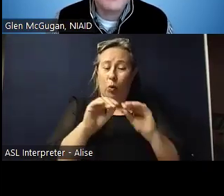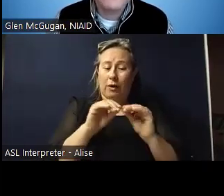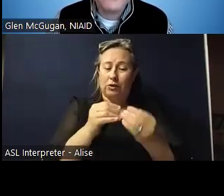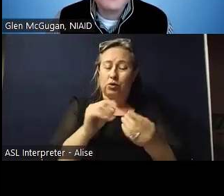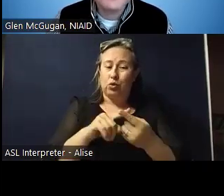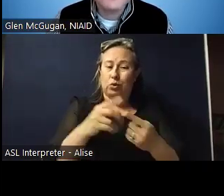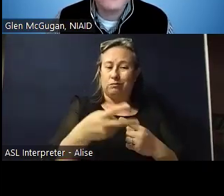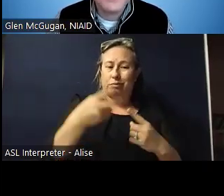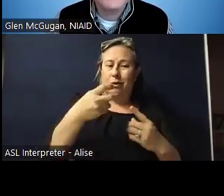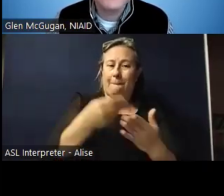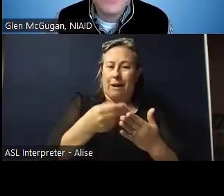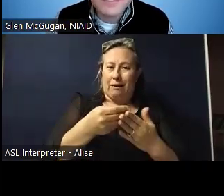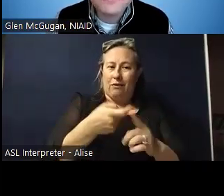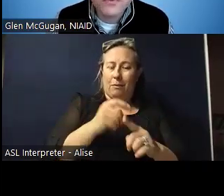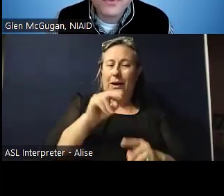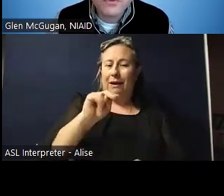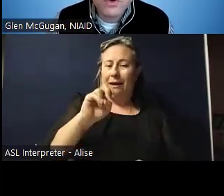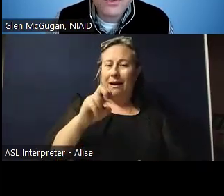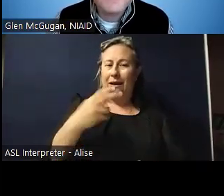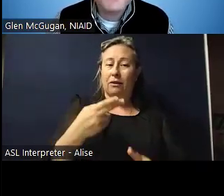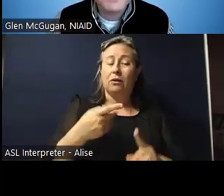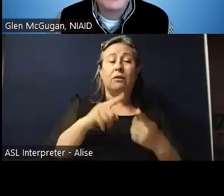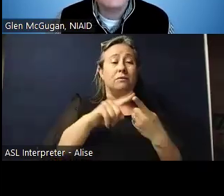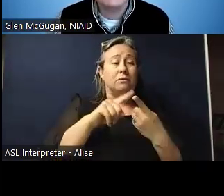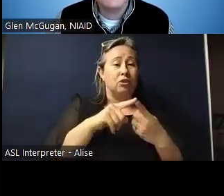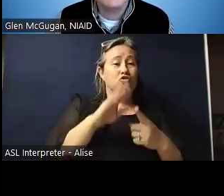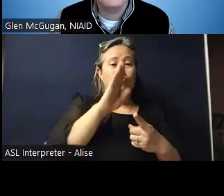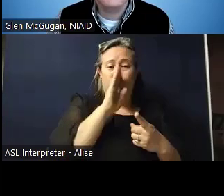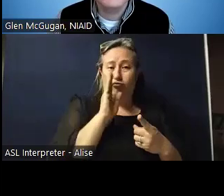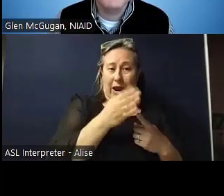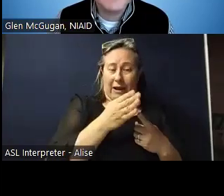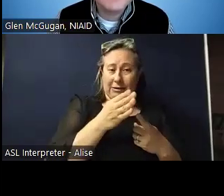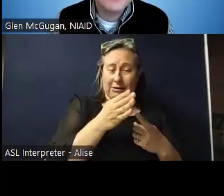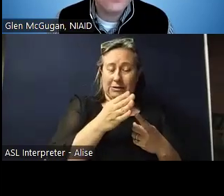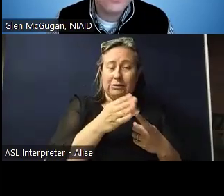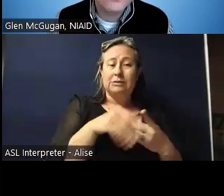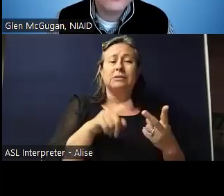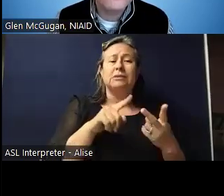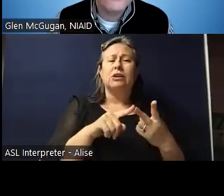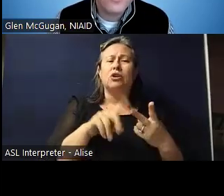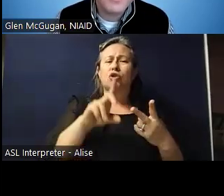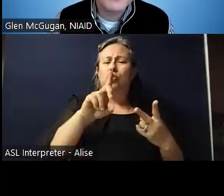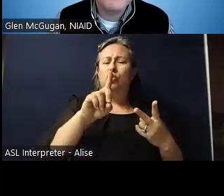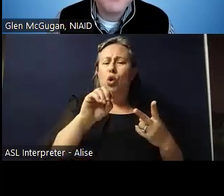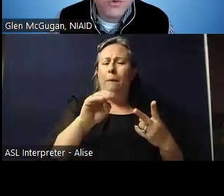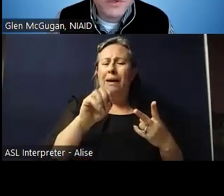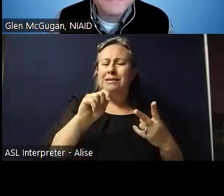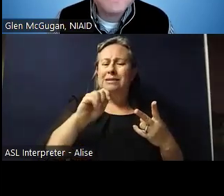and the first is through a direct foreign award, and the second is through a domestic award with a foreign component.